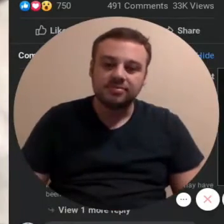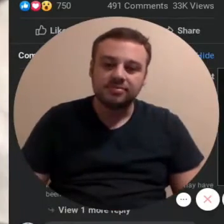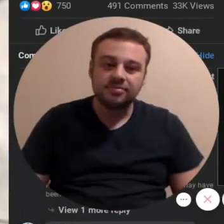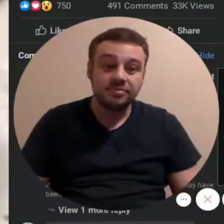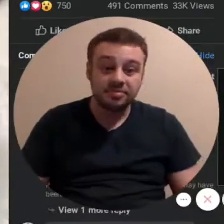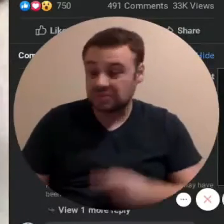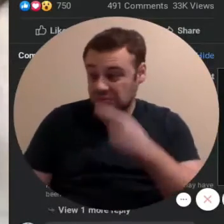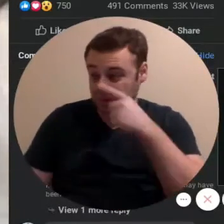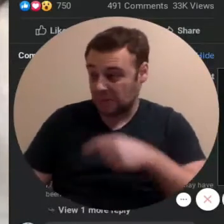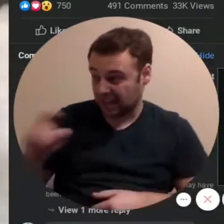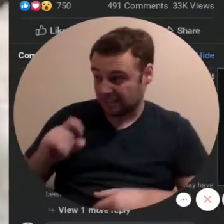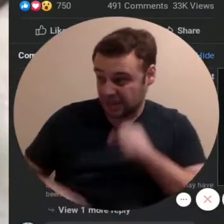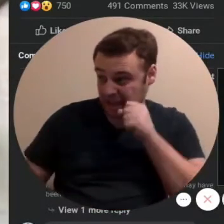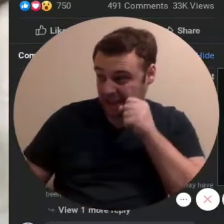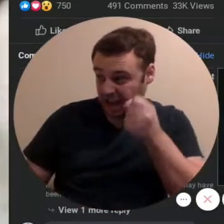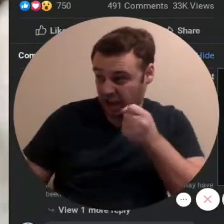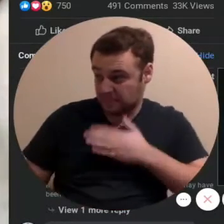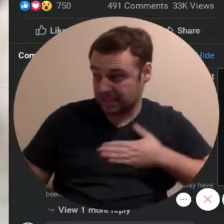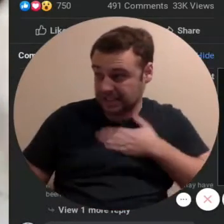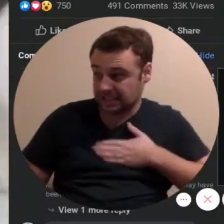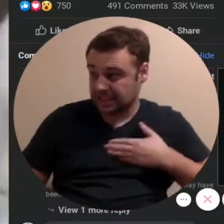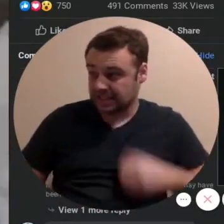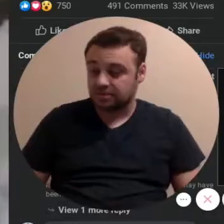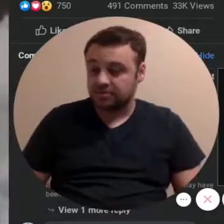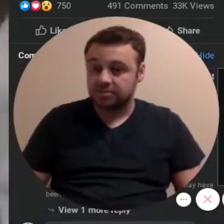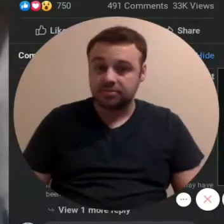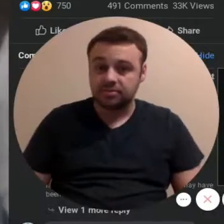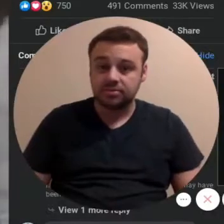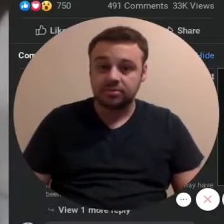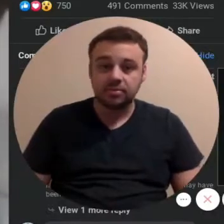Erica: Now, do you have guys trim his nails? Janice: No.